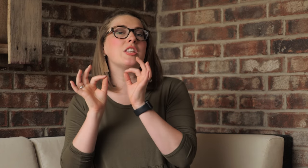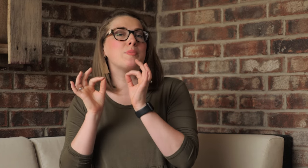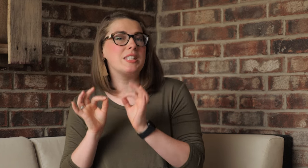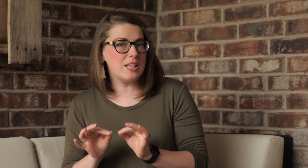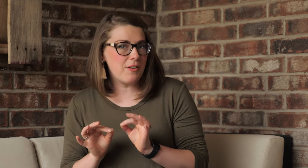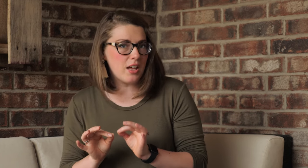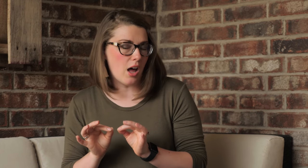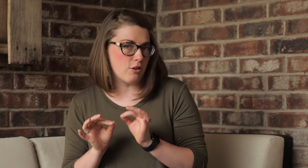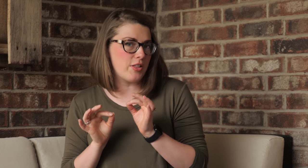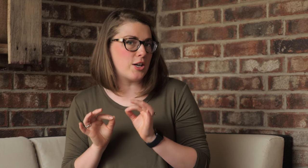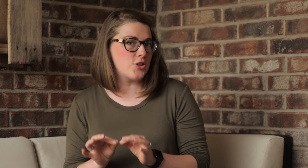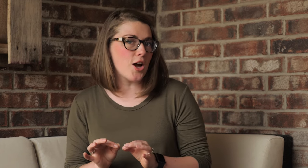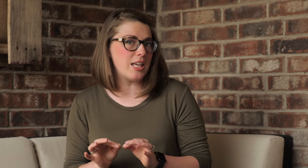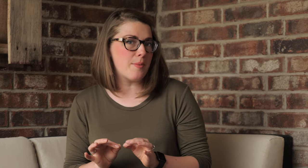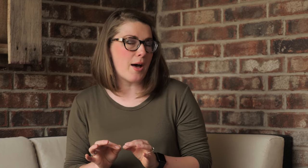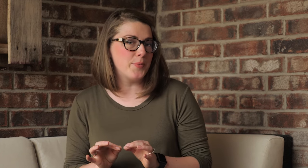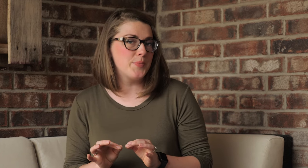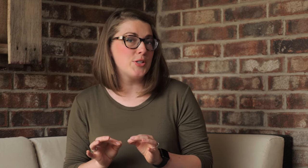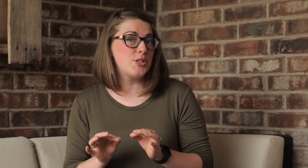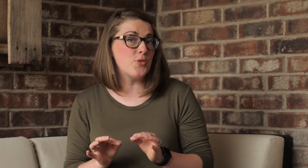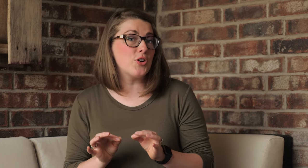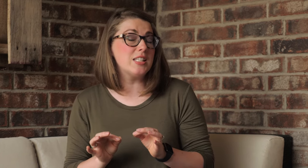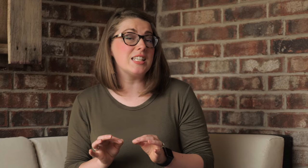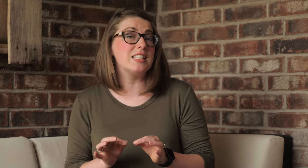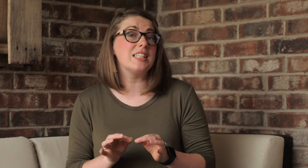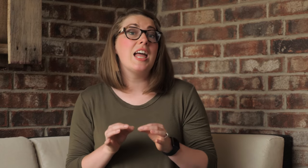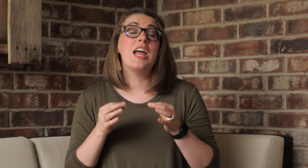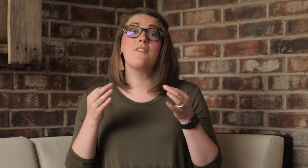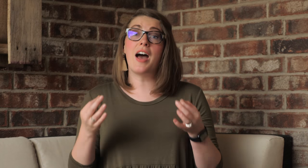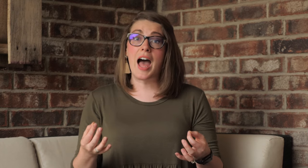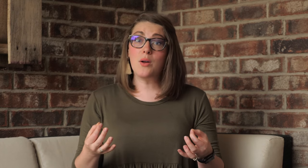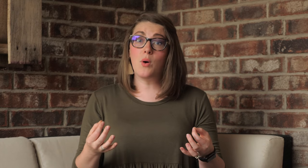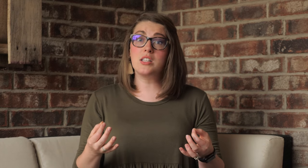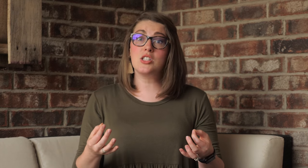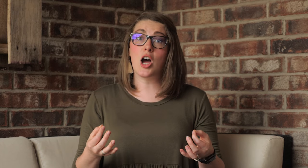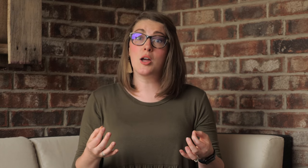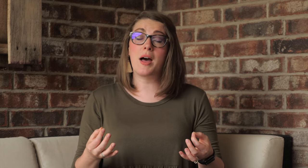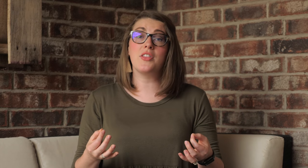the specific color that your talking about. So for instance if I want to talk about the